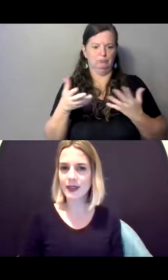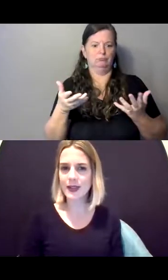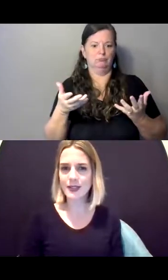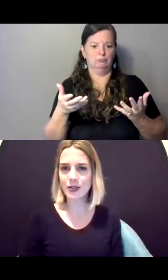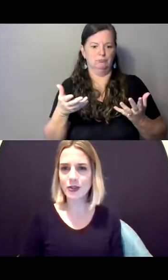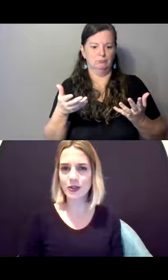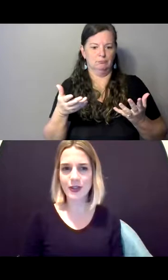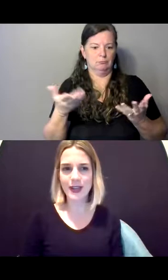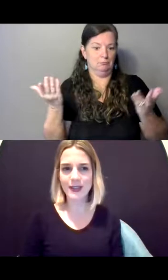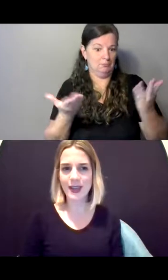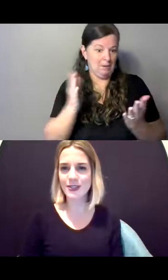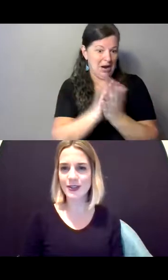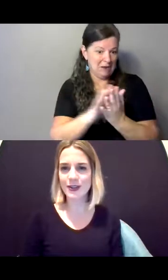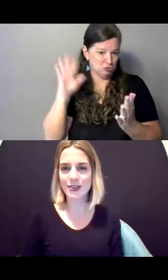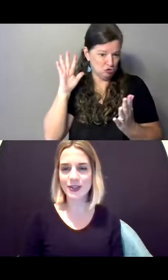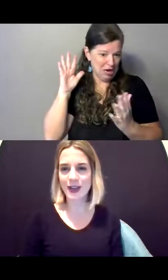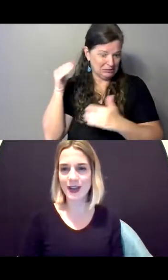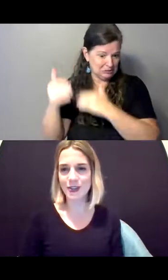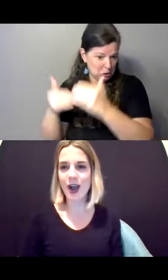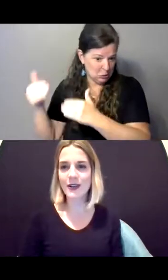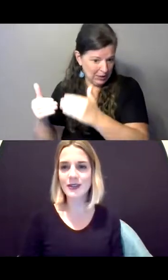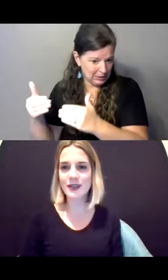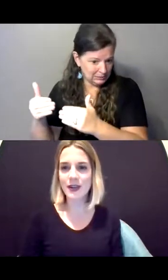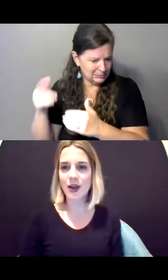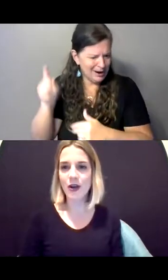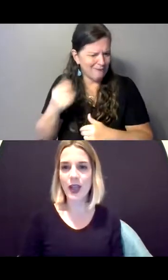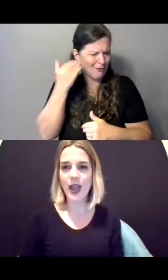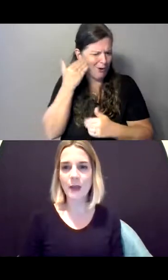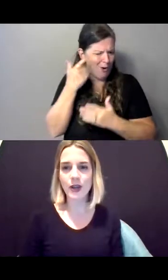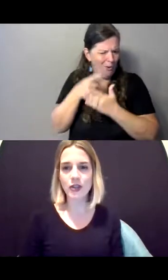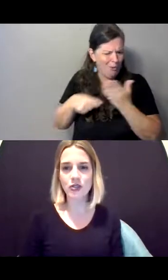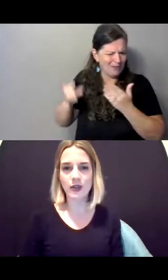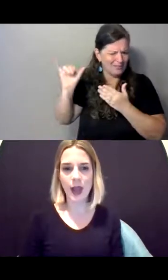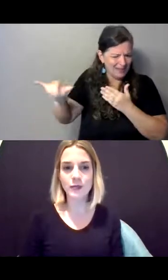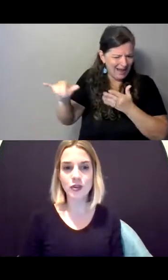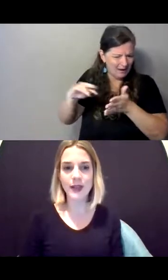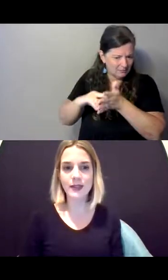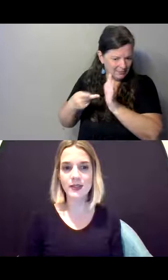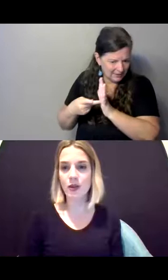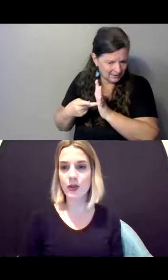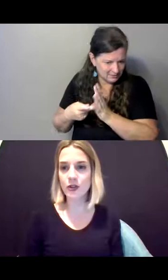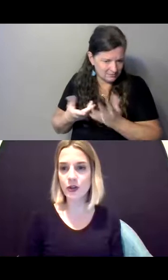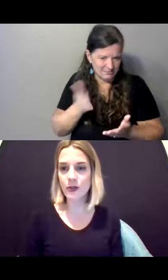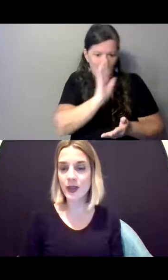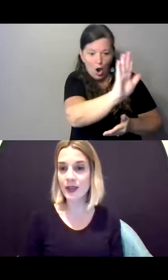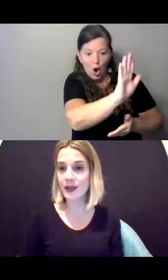and that teacher is looking at that students shocked. Okay. Abstract, sequential learner, meaning